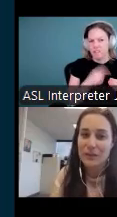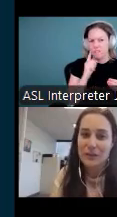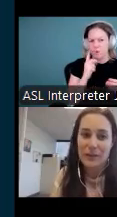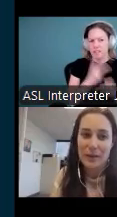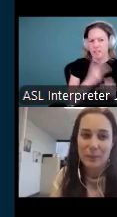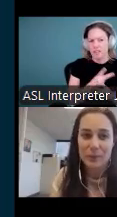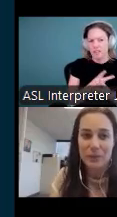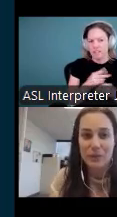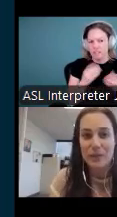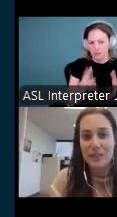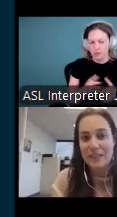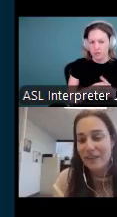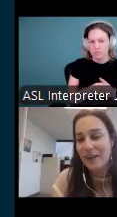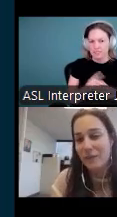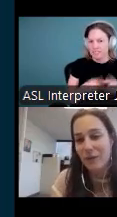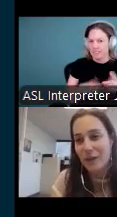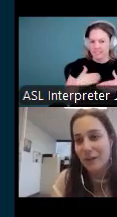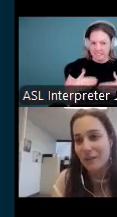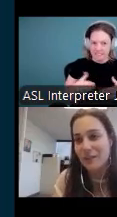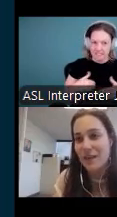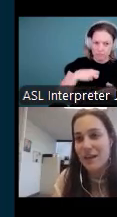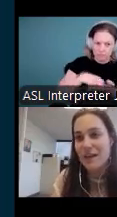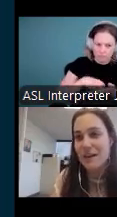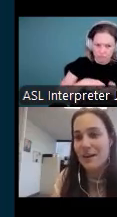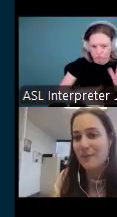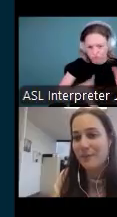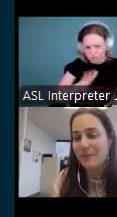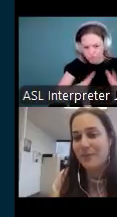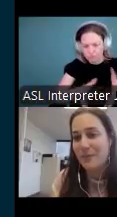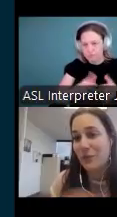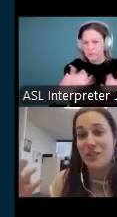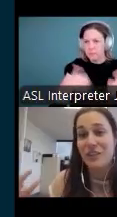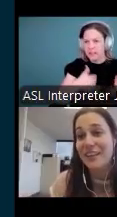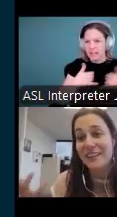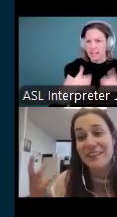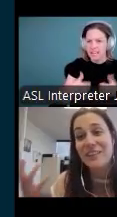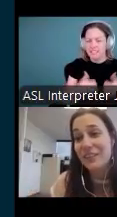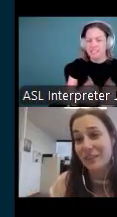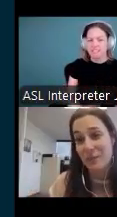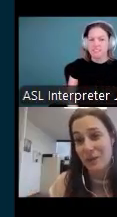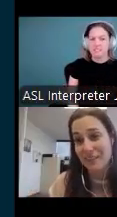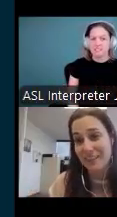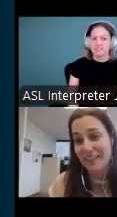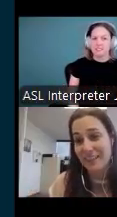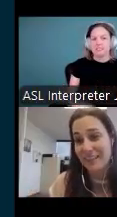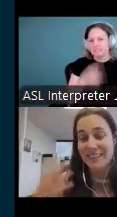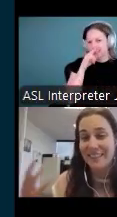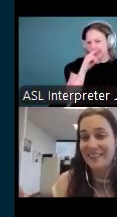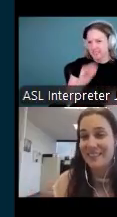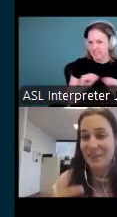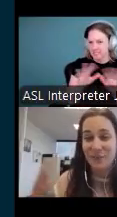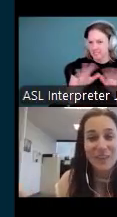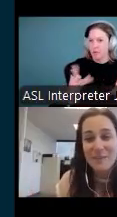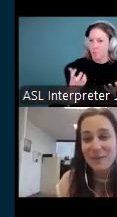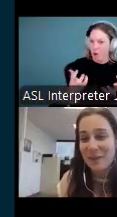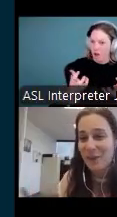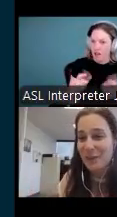physically able to get down and rough house, which their kid clearly wants and needs, and is, you know, climbing all over